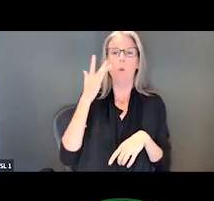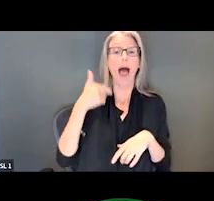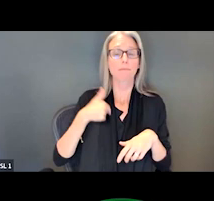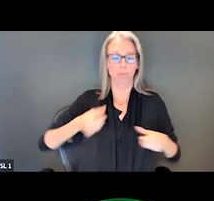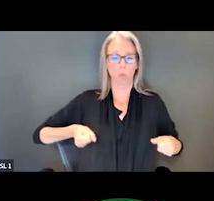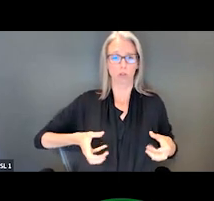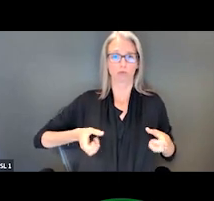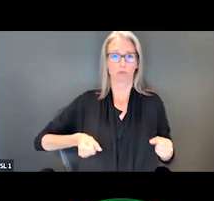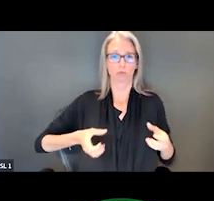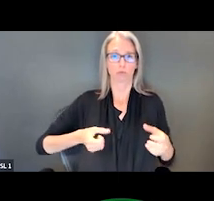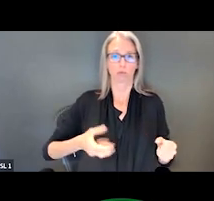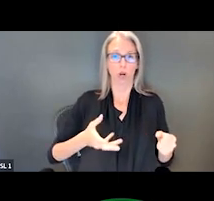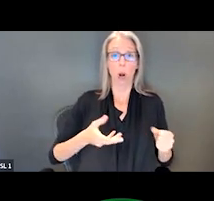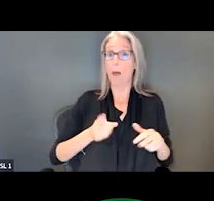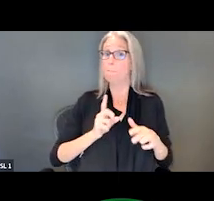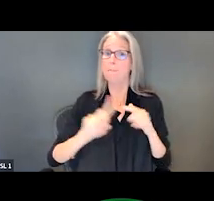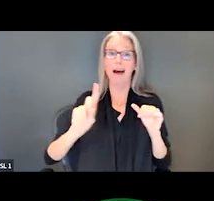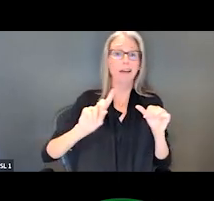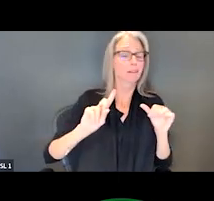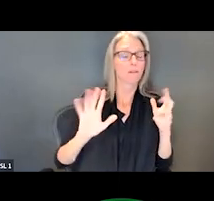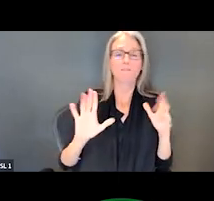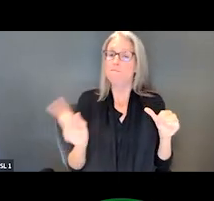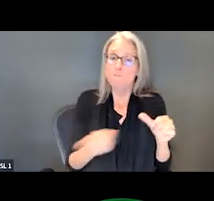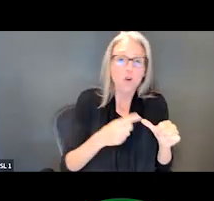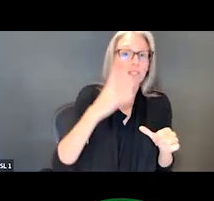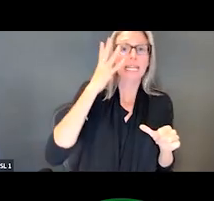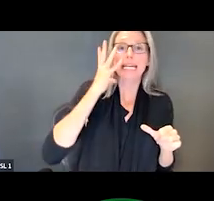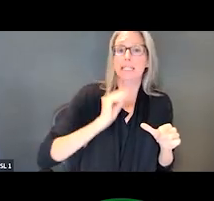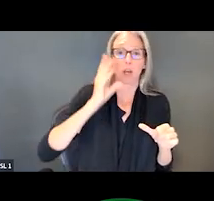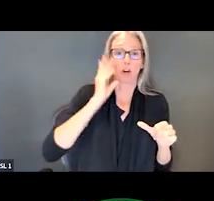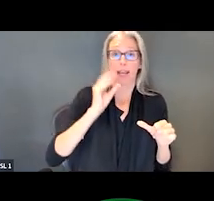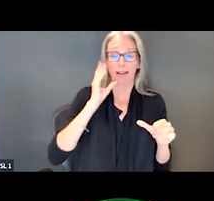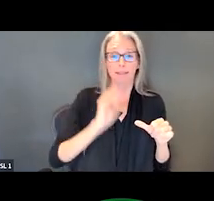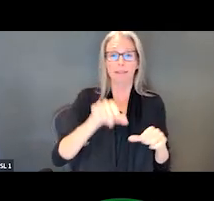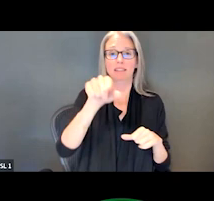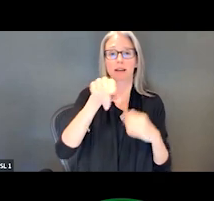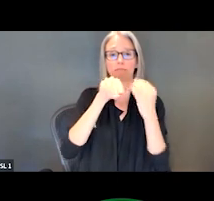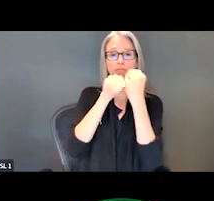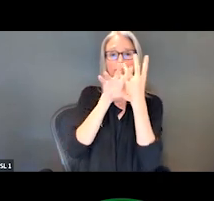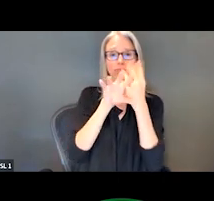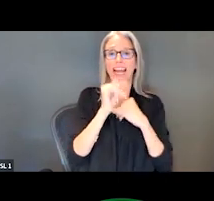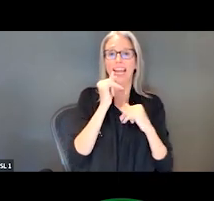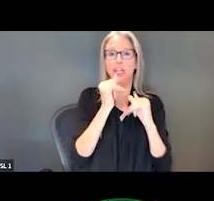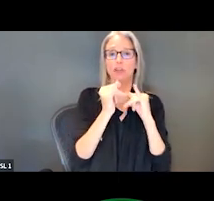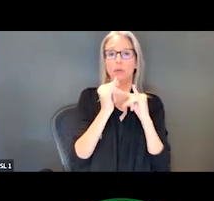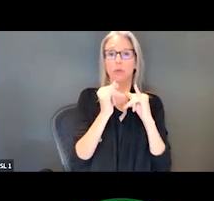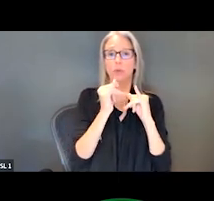finding out he couldn't get in. So I think it's really important we recognize that again, we don't know what we don't know.